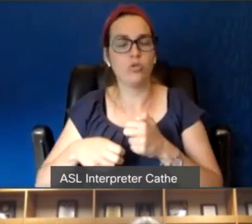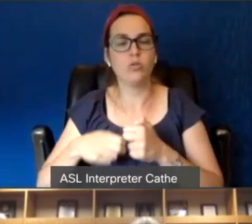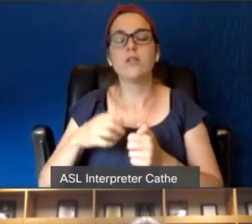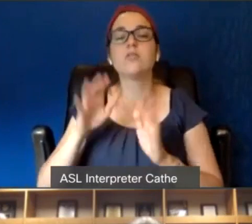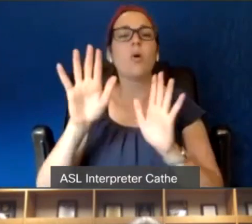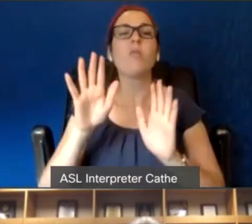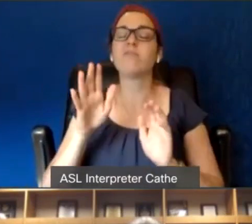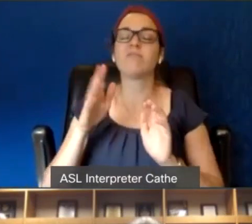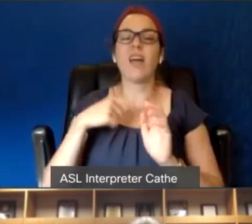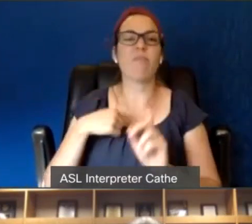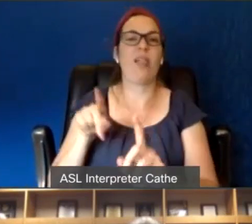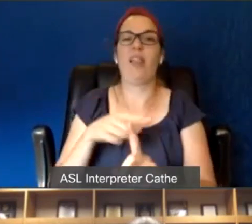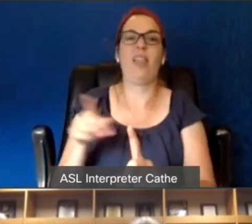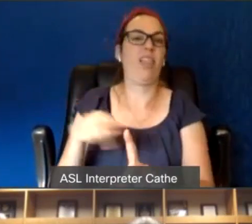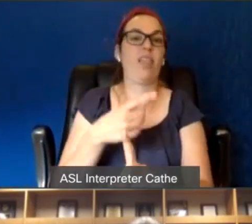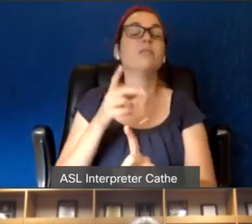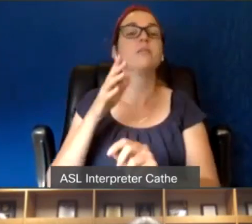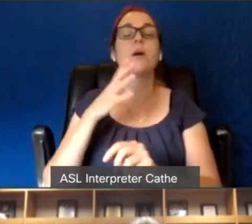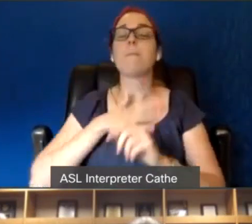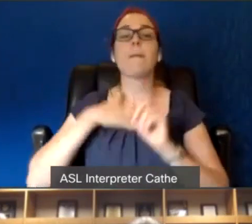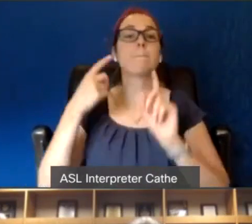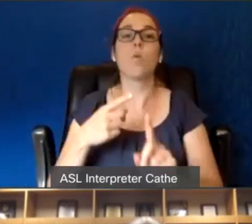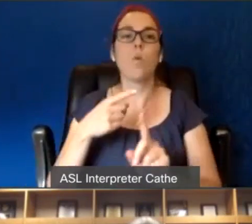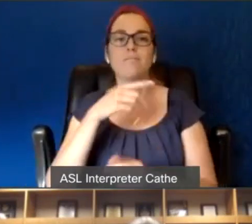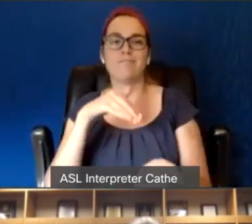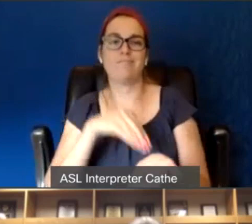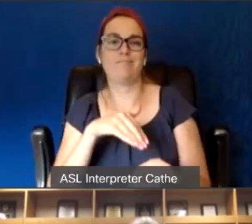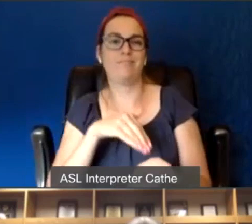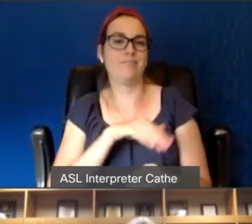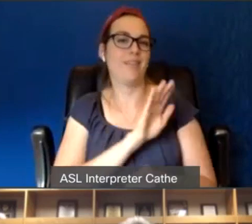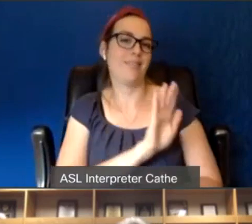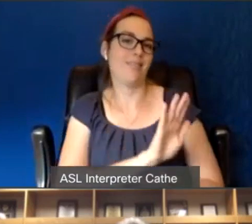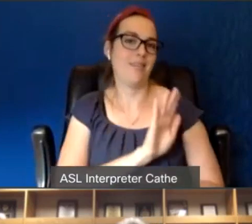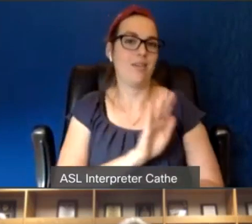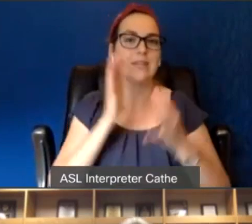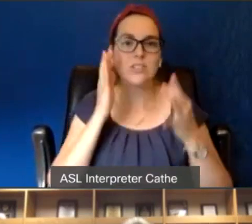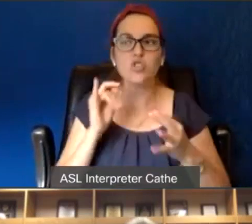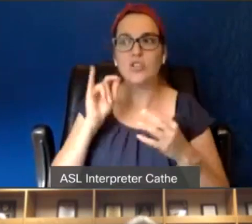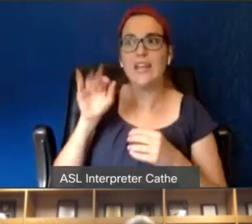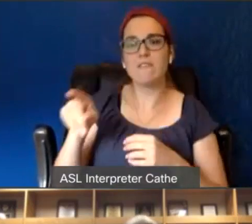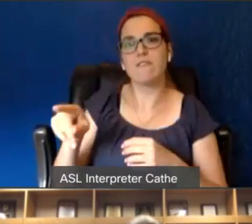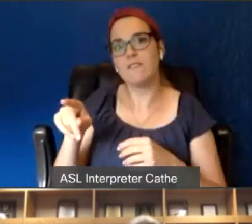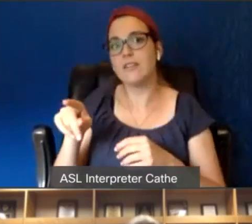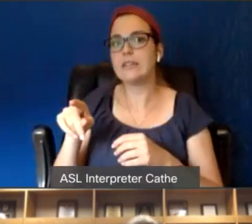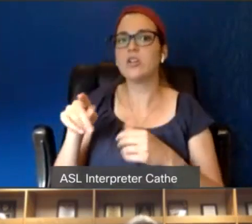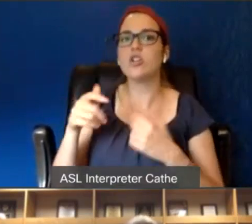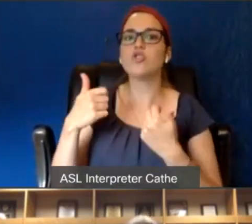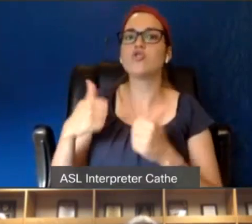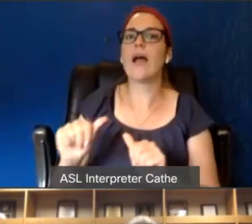is their drug use compulsive, or is it an effort at avoiding detection? I would point it out by the way that recent studies